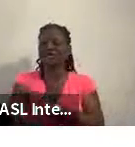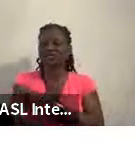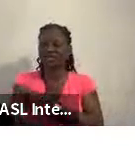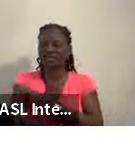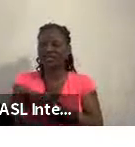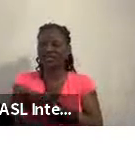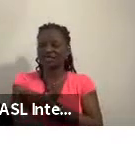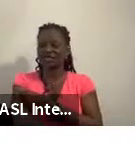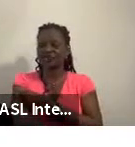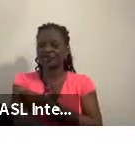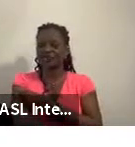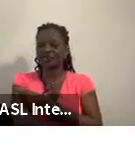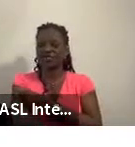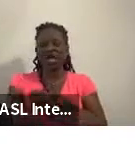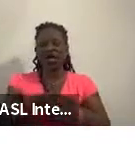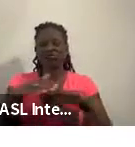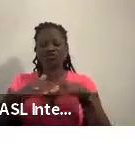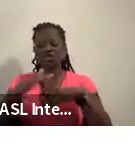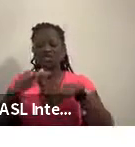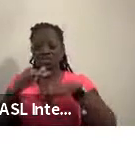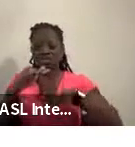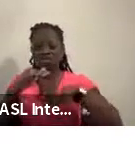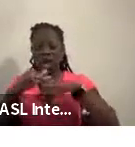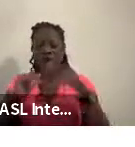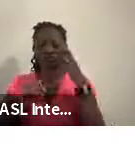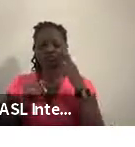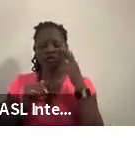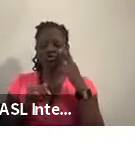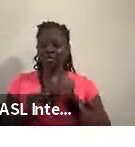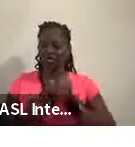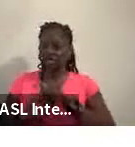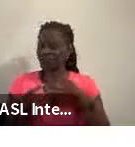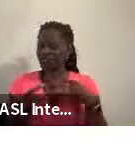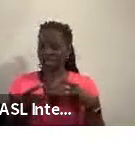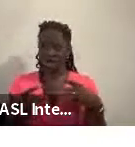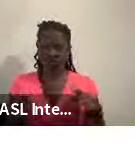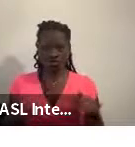The top reasons for staff choosing not to get vaccinated included concerns about